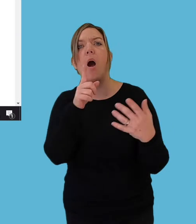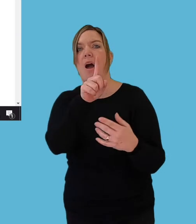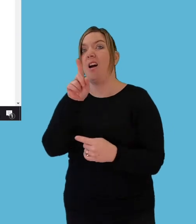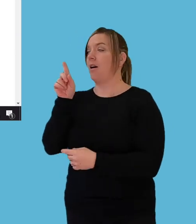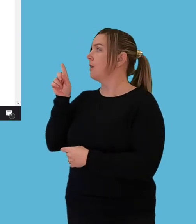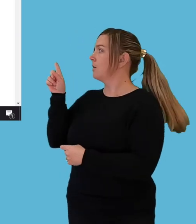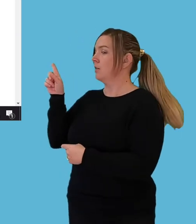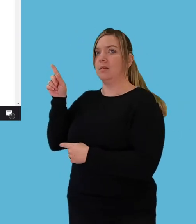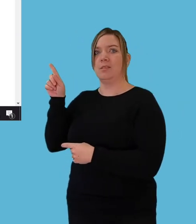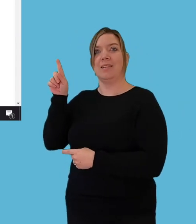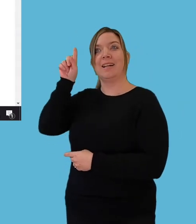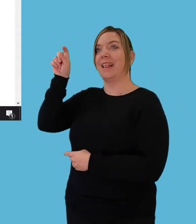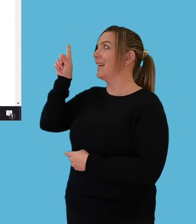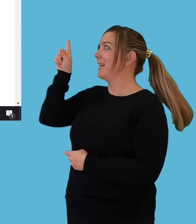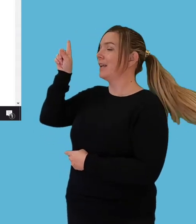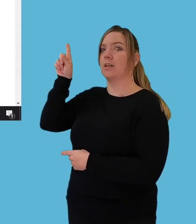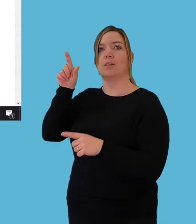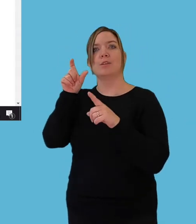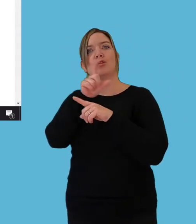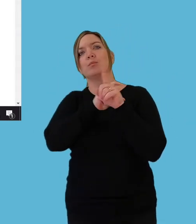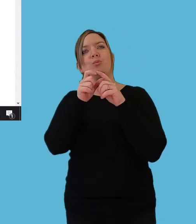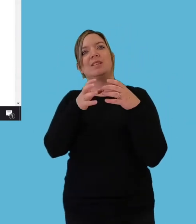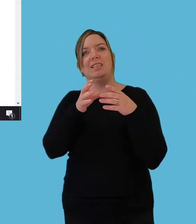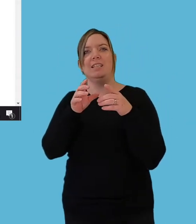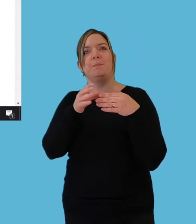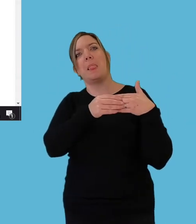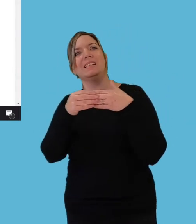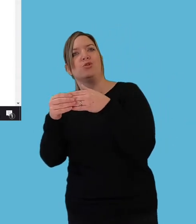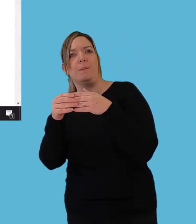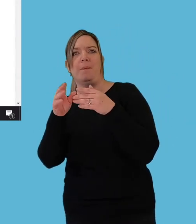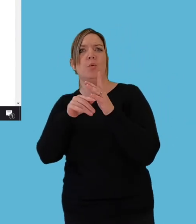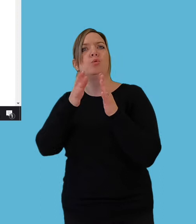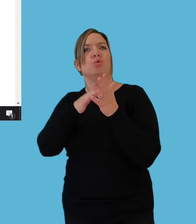Well if you click 'Community Leadership for Newham Residents,' or whatever the title of the Moodle is,